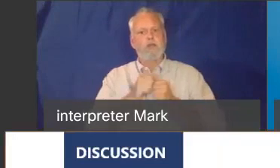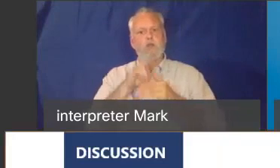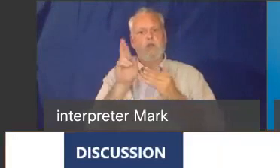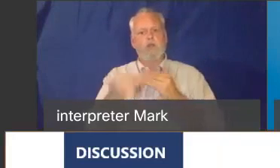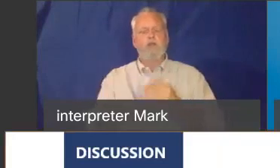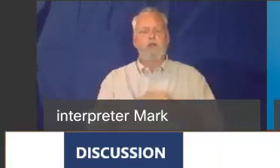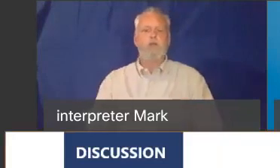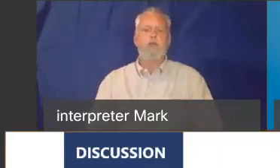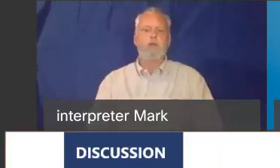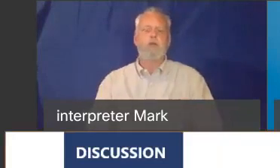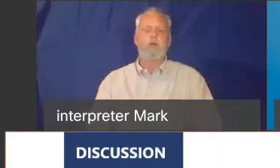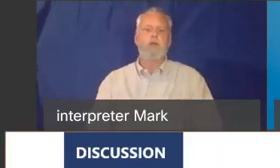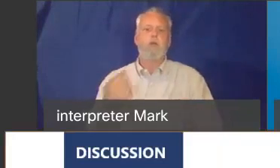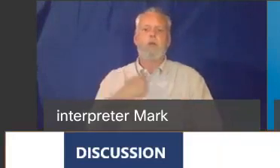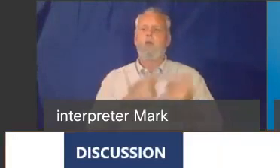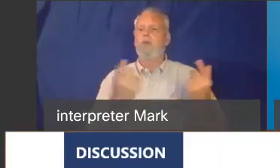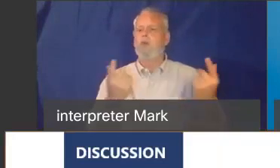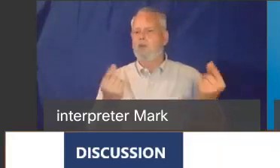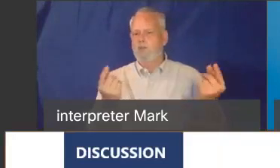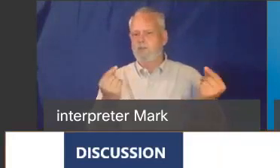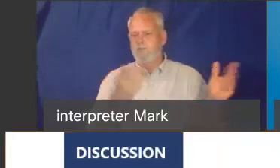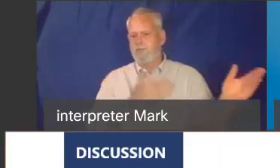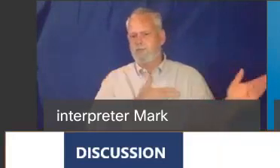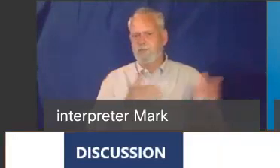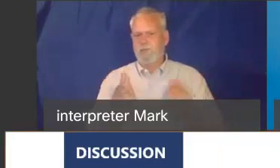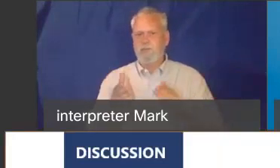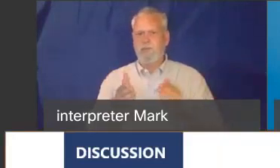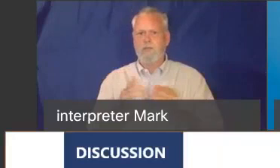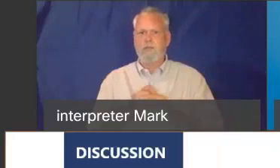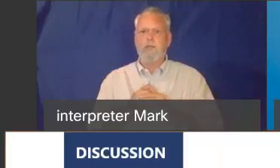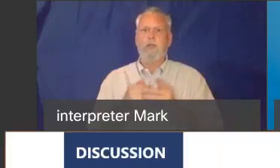What we're in doing is in is planning a continuation of that effort.